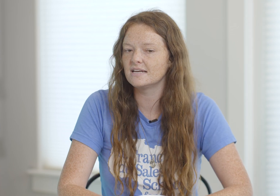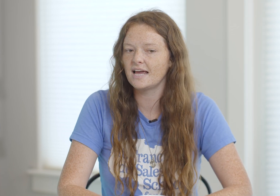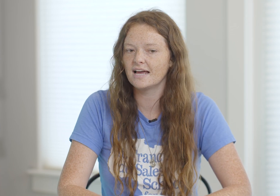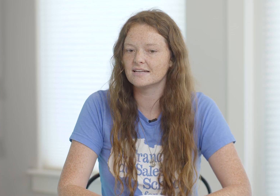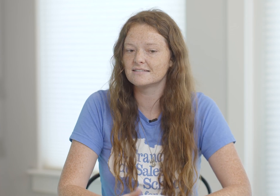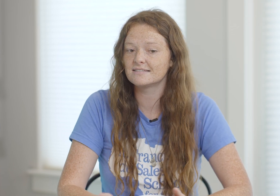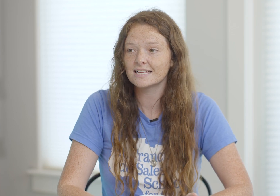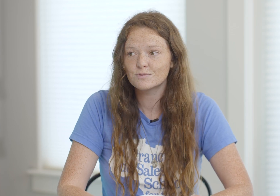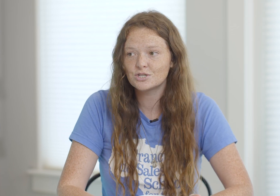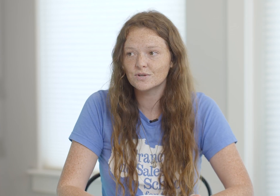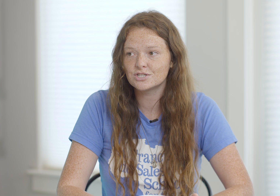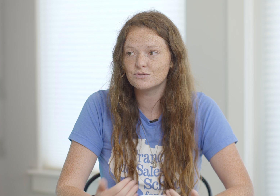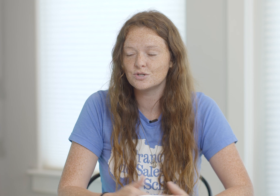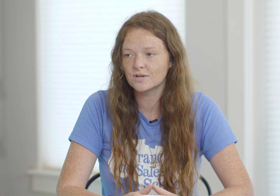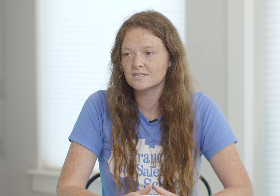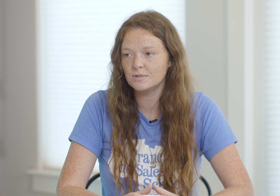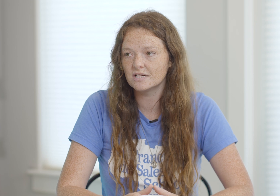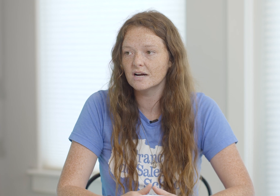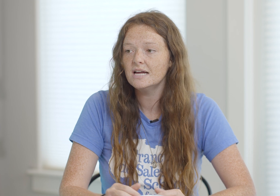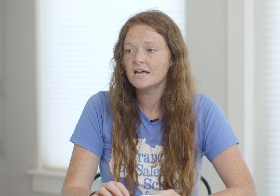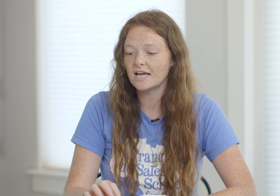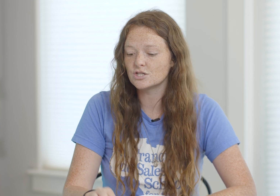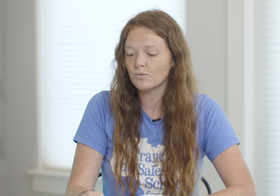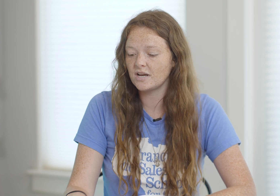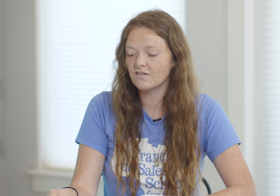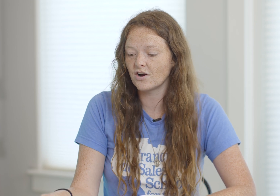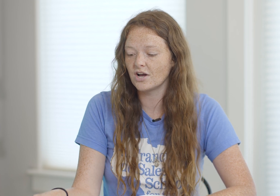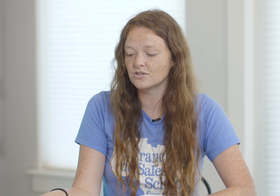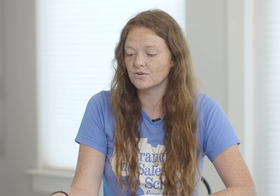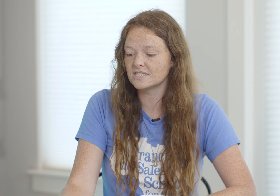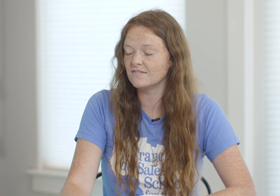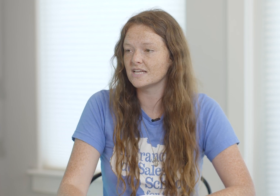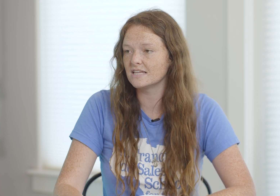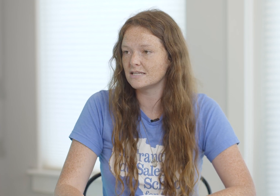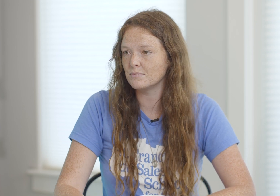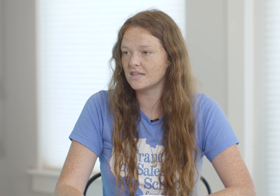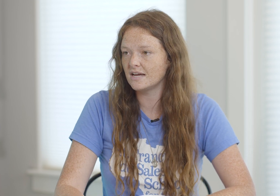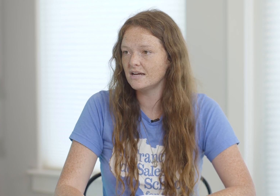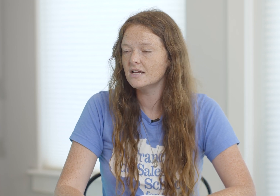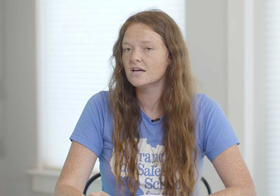And that's what she wants to do. She wants to be there. And so many of our young adults, they've said the same thing.